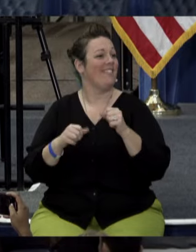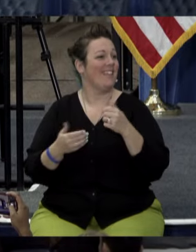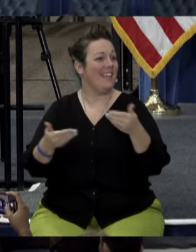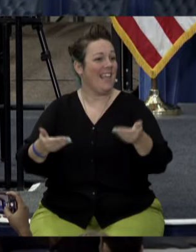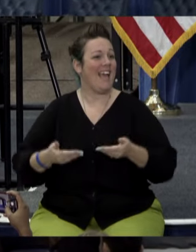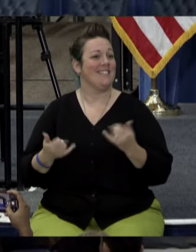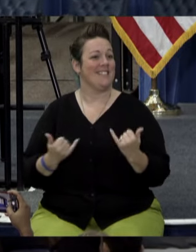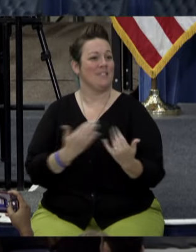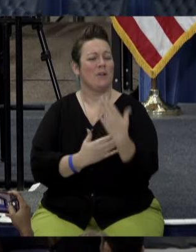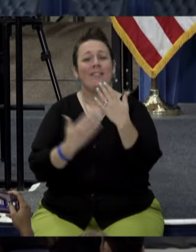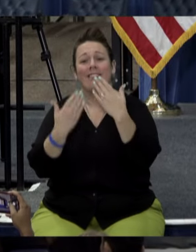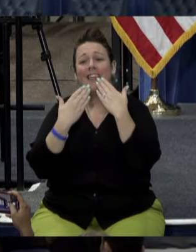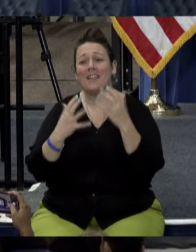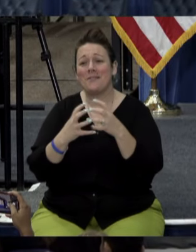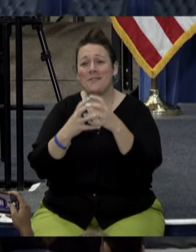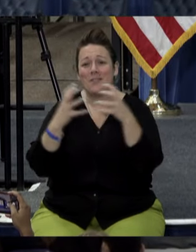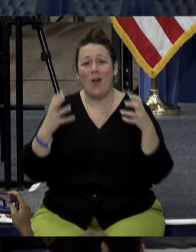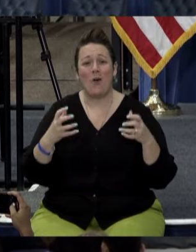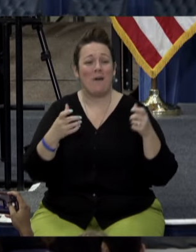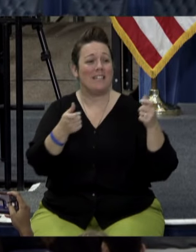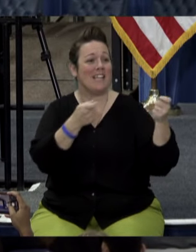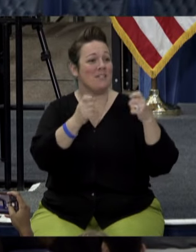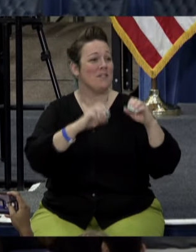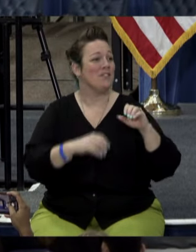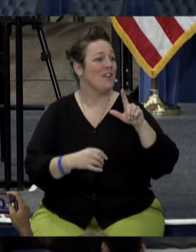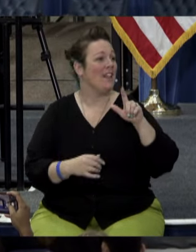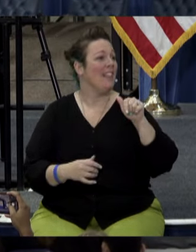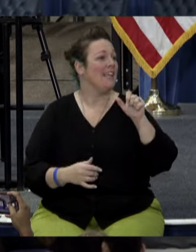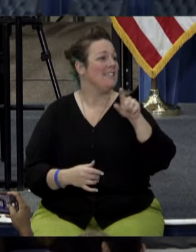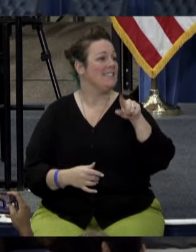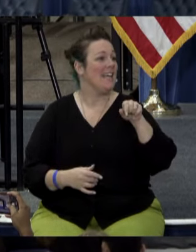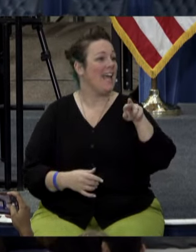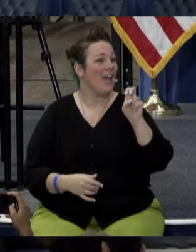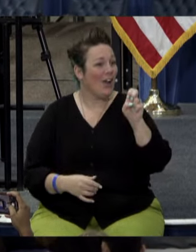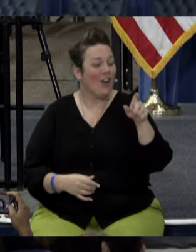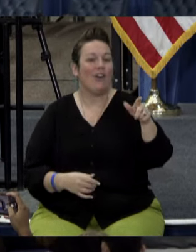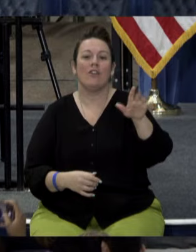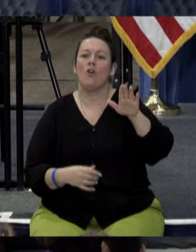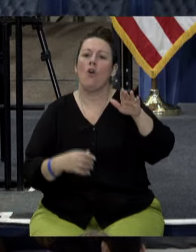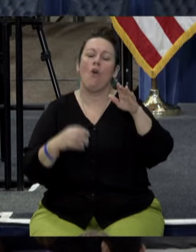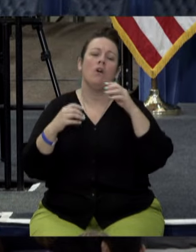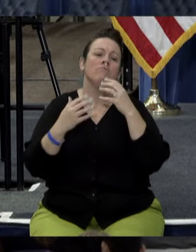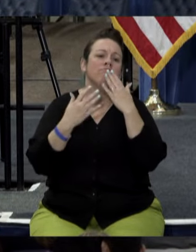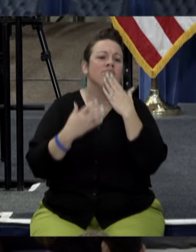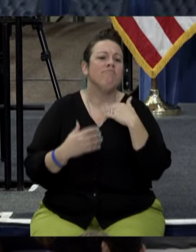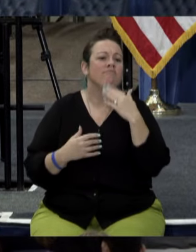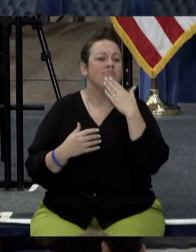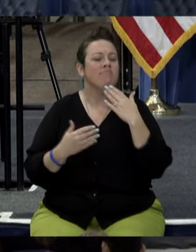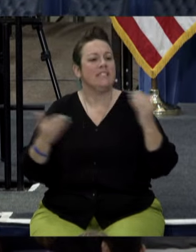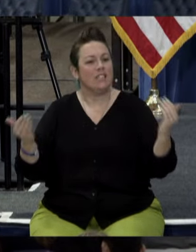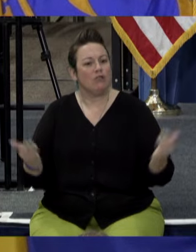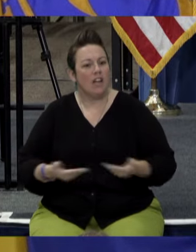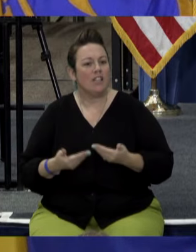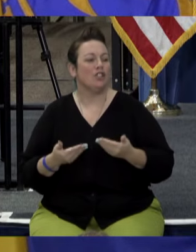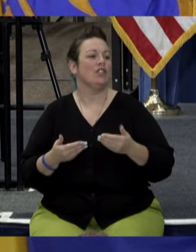Thank you so much, Administrator Lazare, for your gracious introduction and more important for your